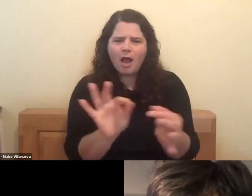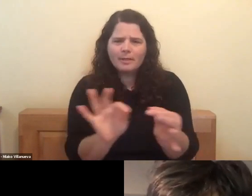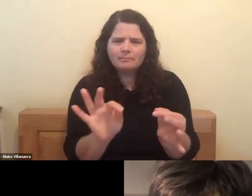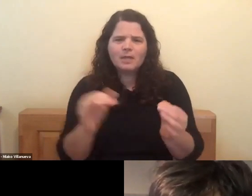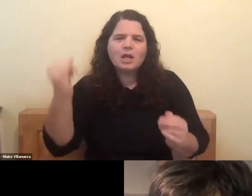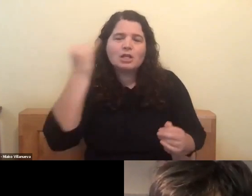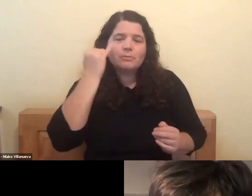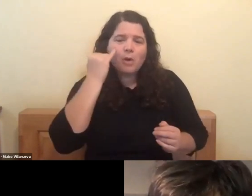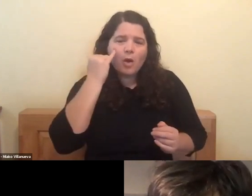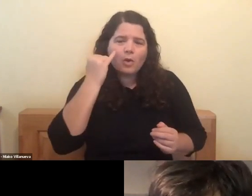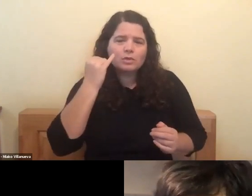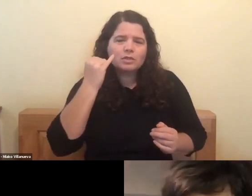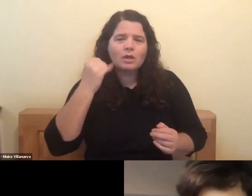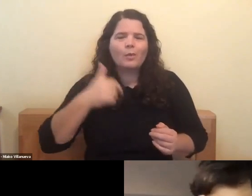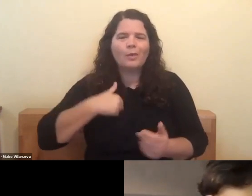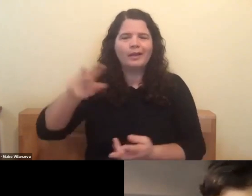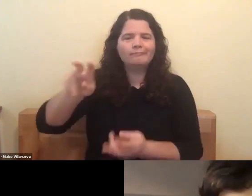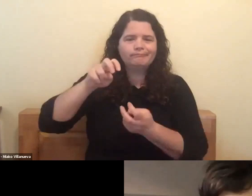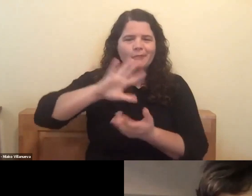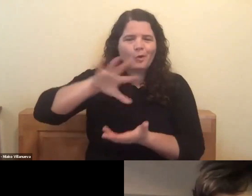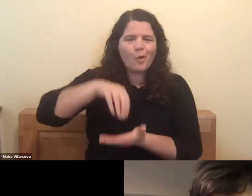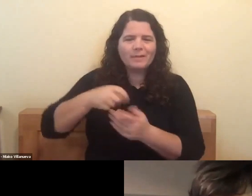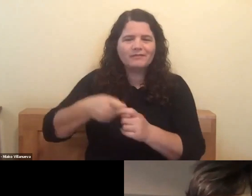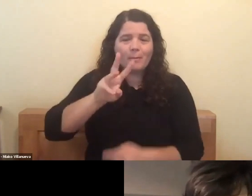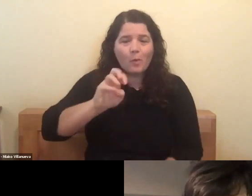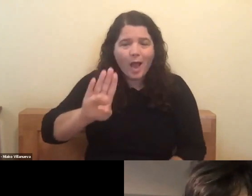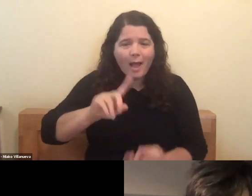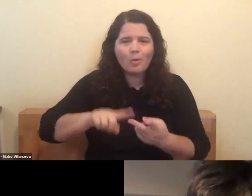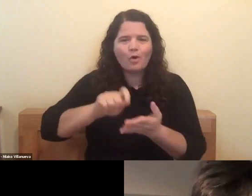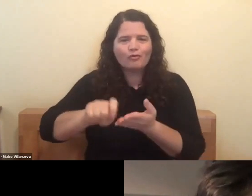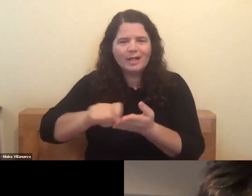corpus material from the web or other written sources only a minority of such material would